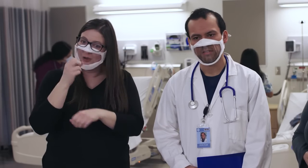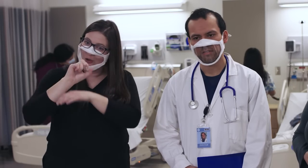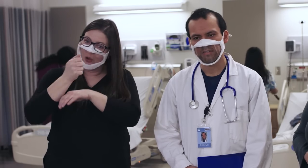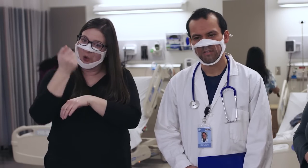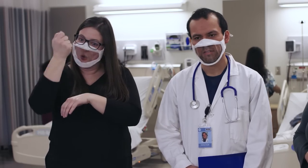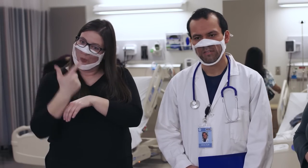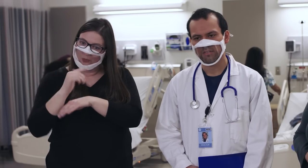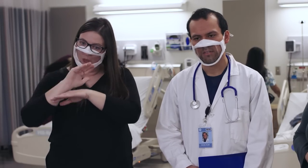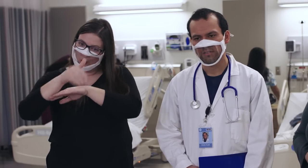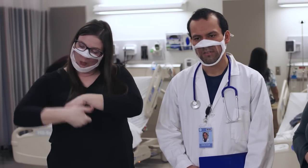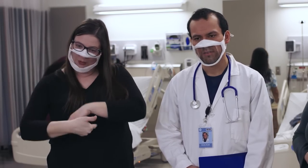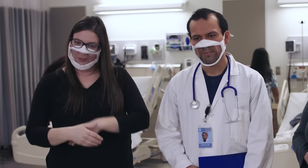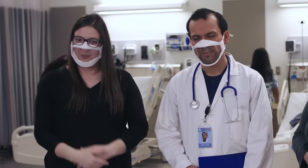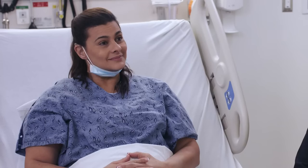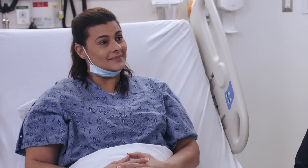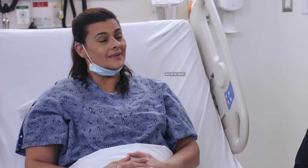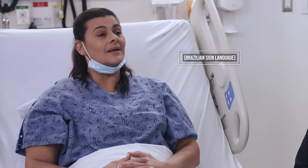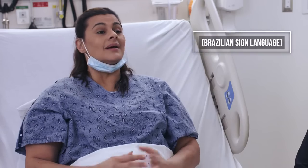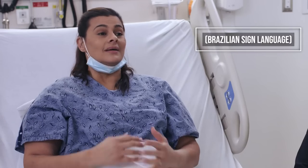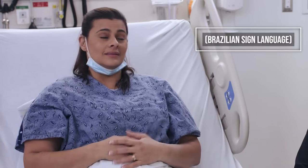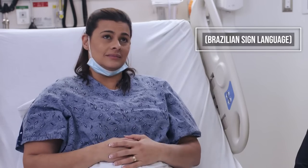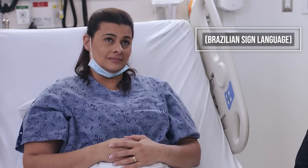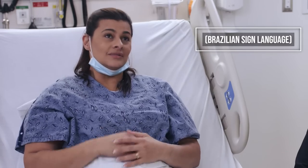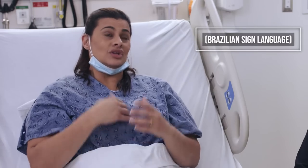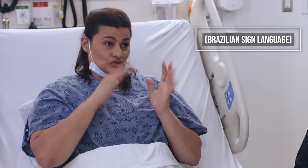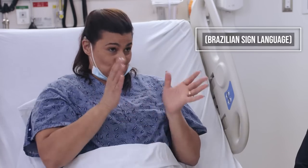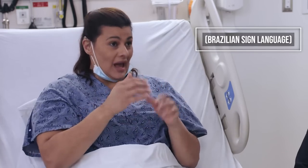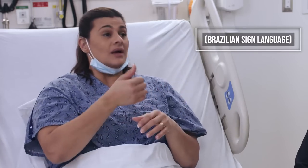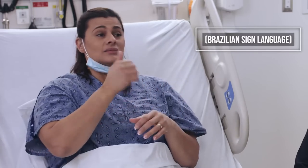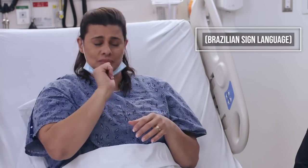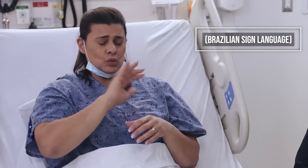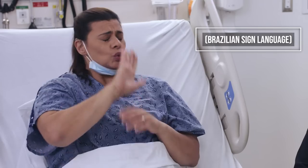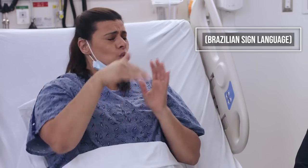deprivation, those who are not fluent in ASL, those who are DeafBlind,